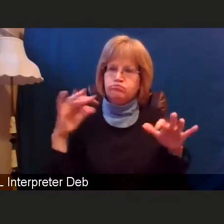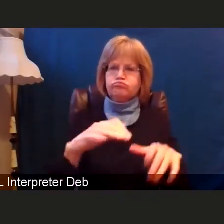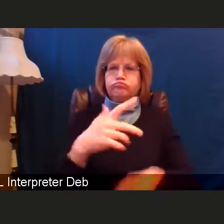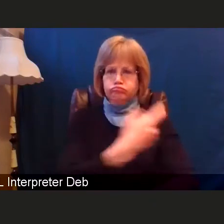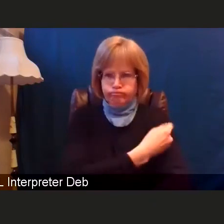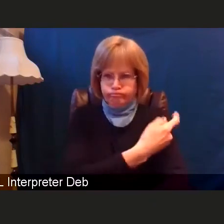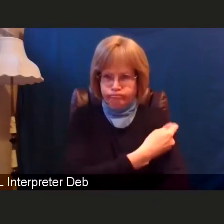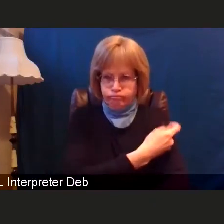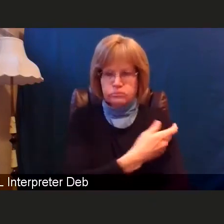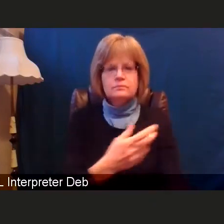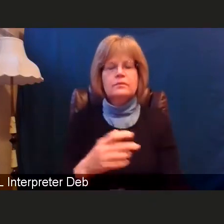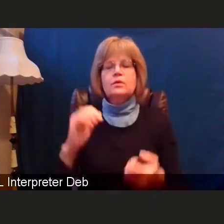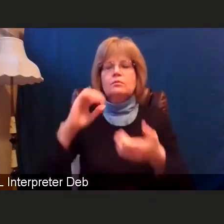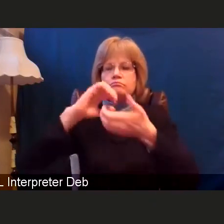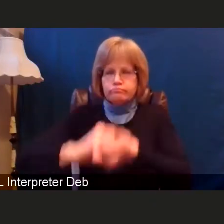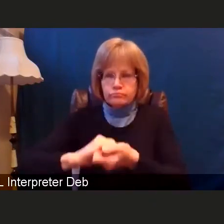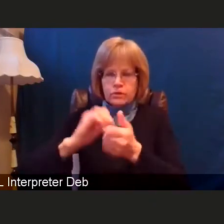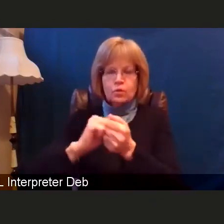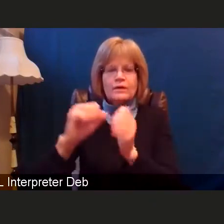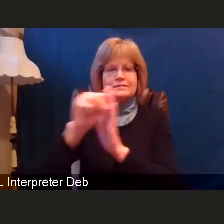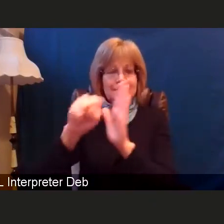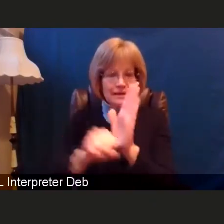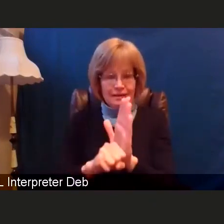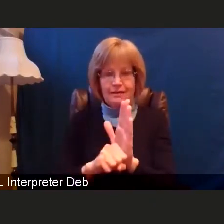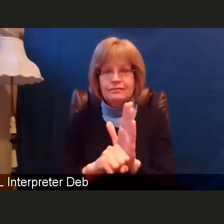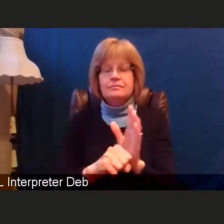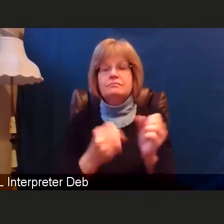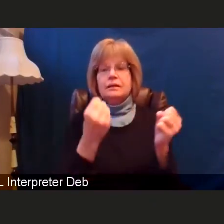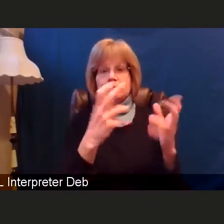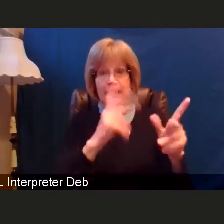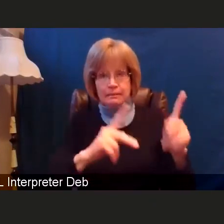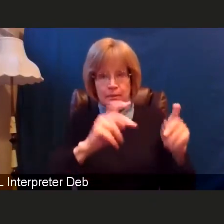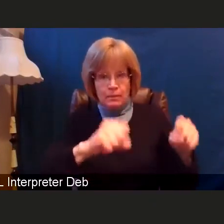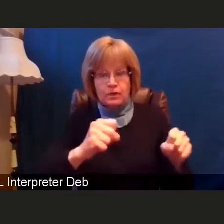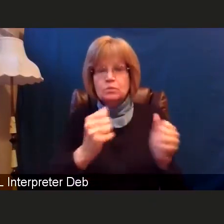to do as many people as possible in their cars at the DMV.